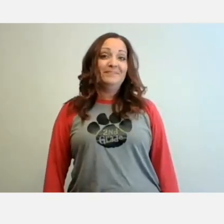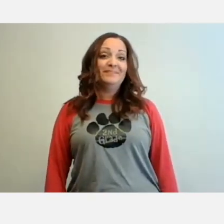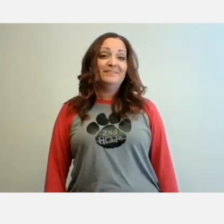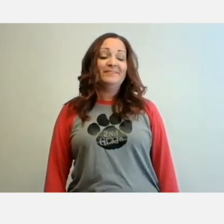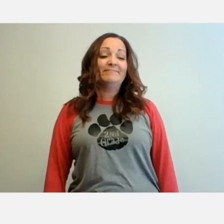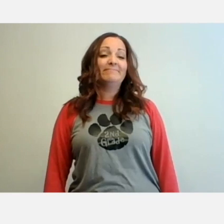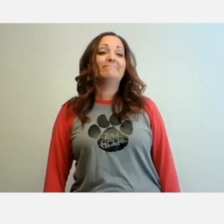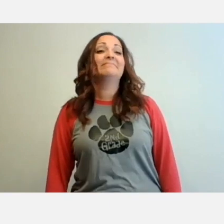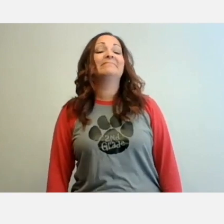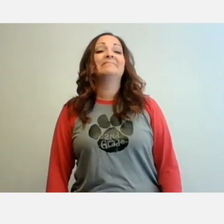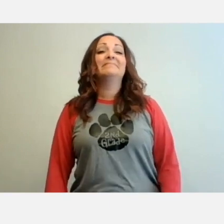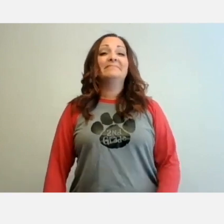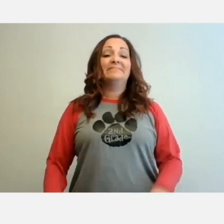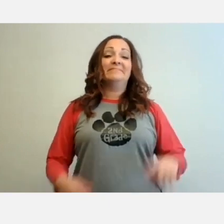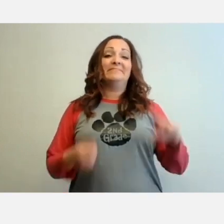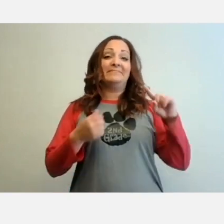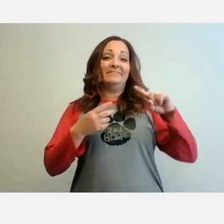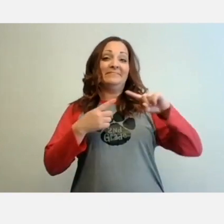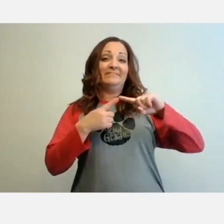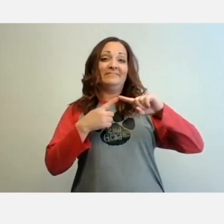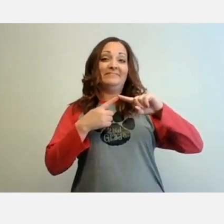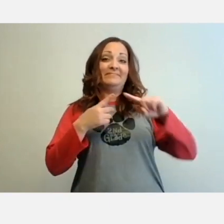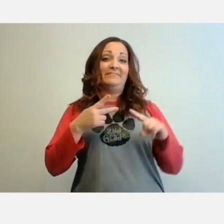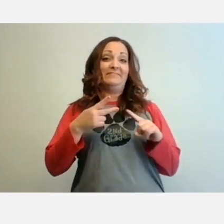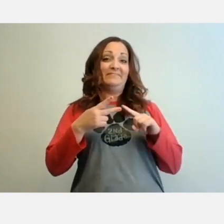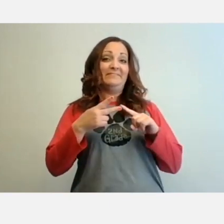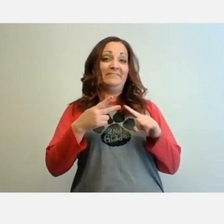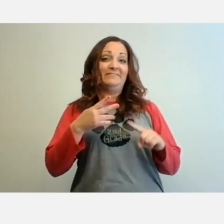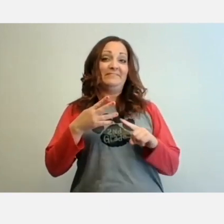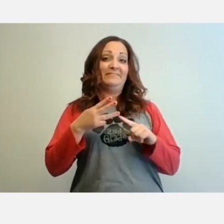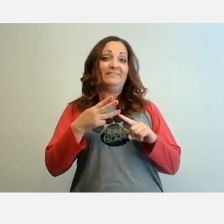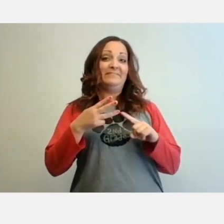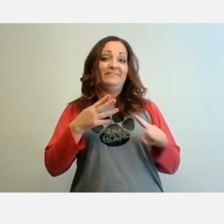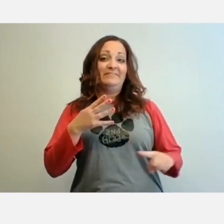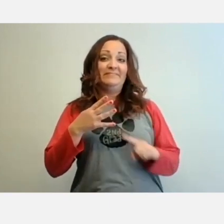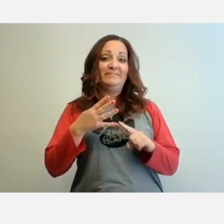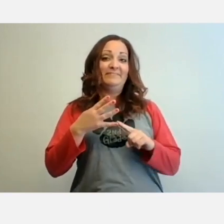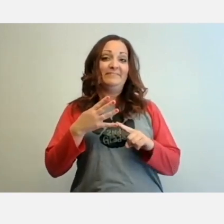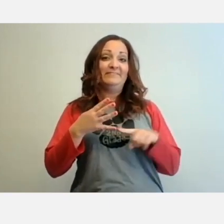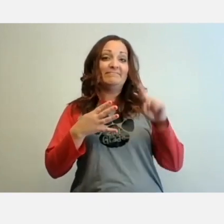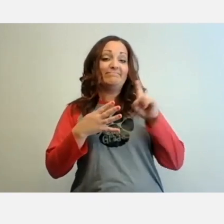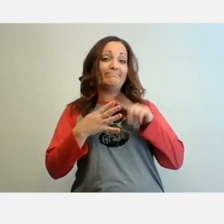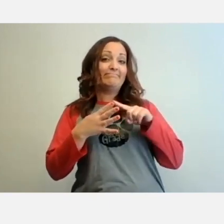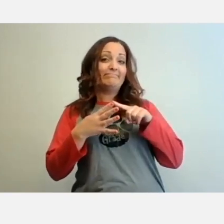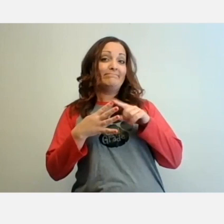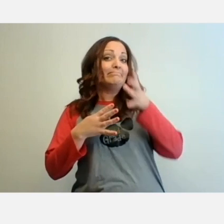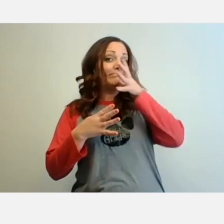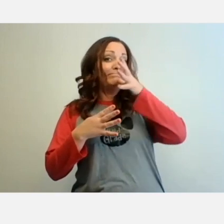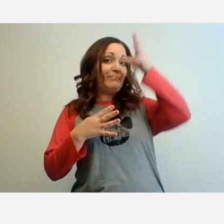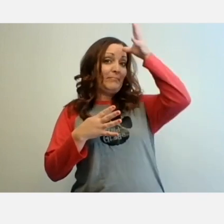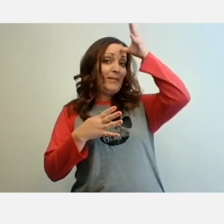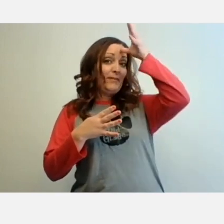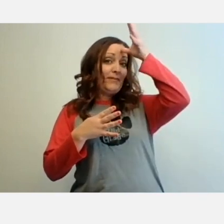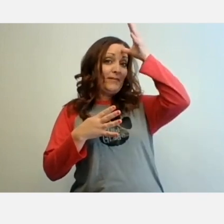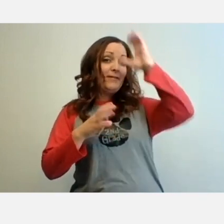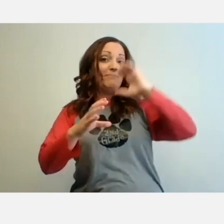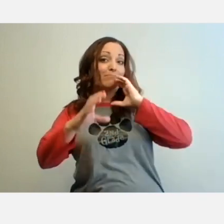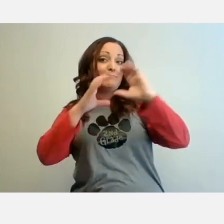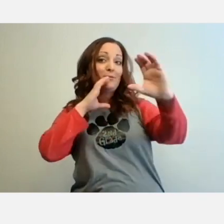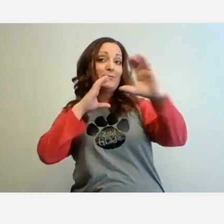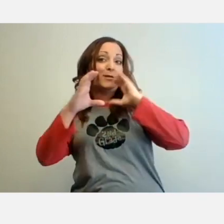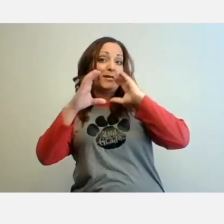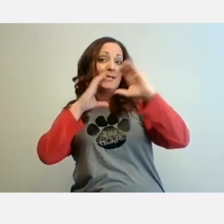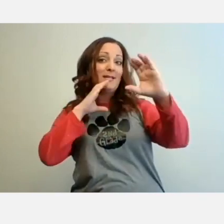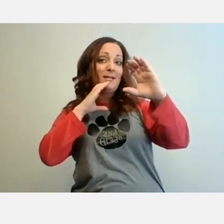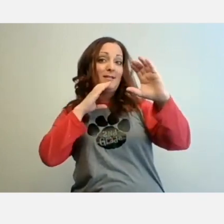we should warn you about and offer some tips.